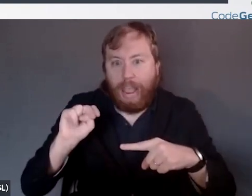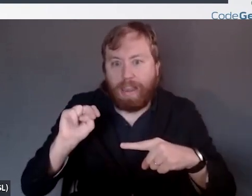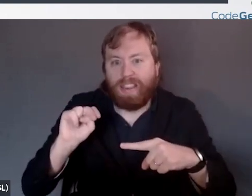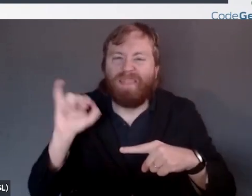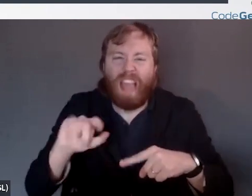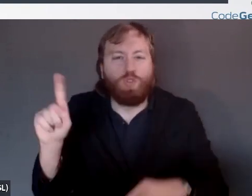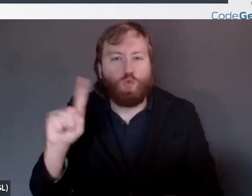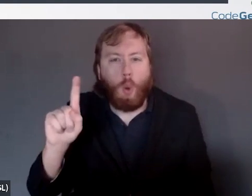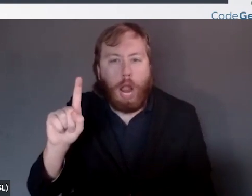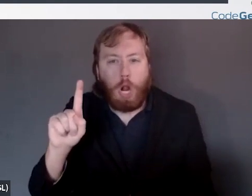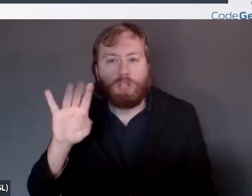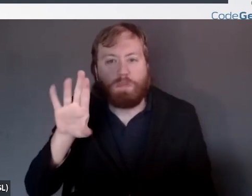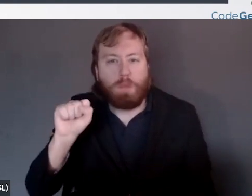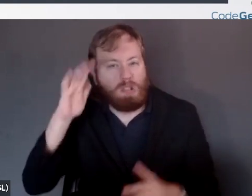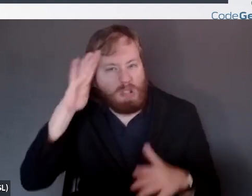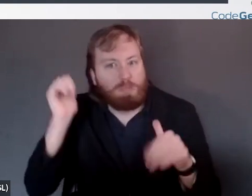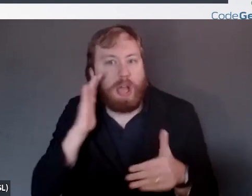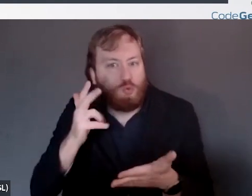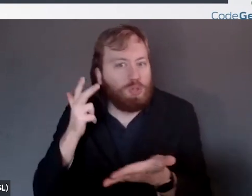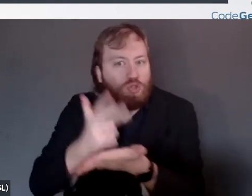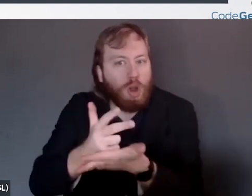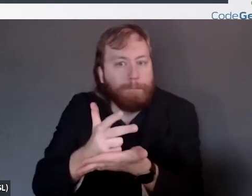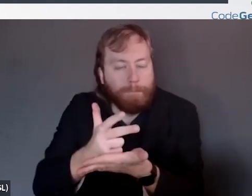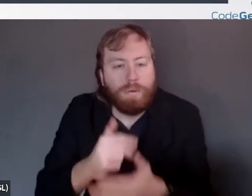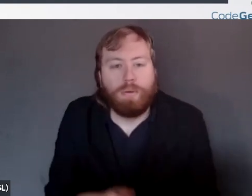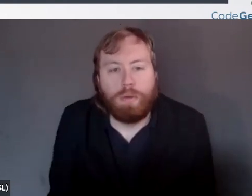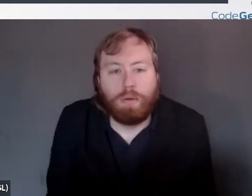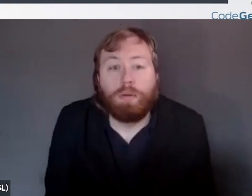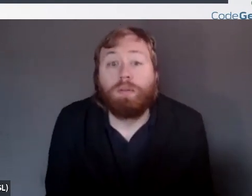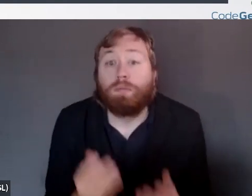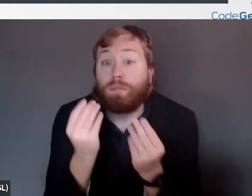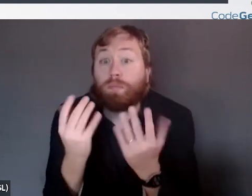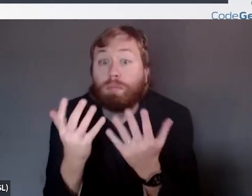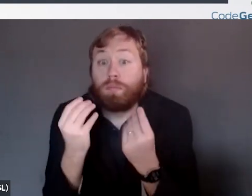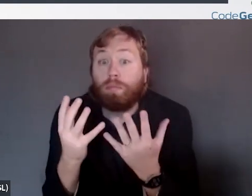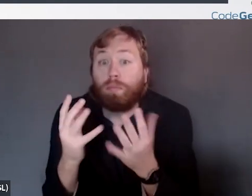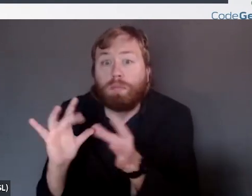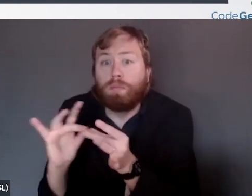and then there's a data element in the second column of that row, 10:00 AM.